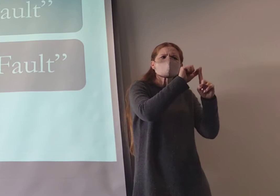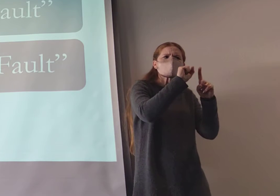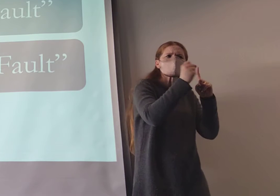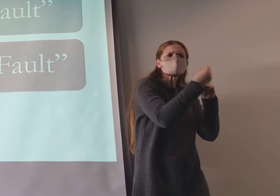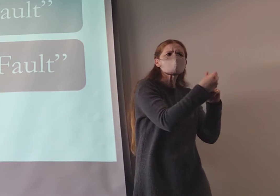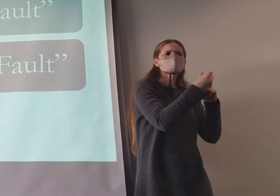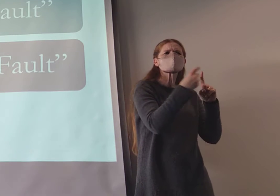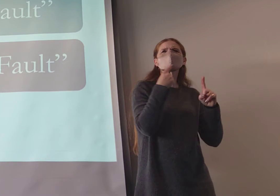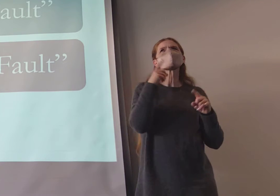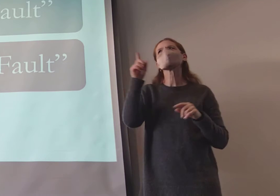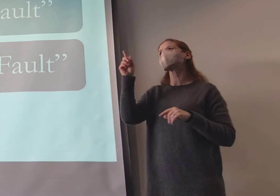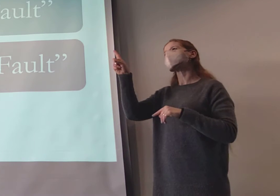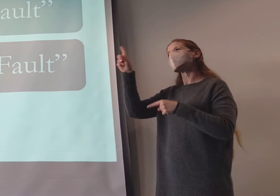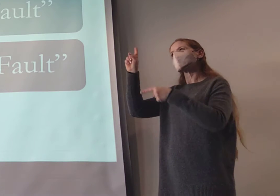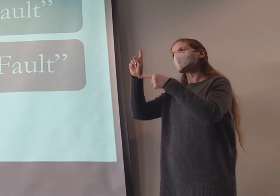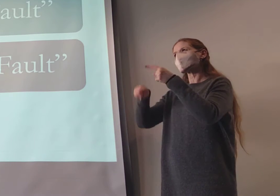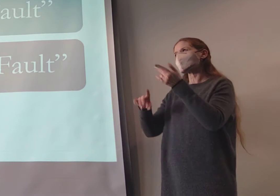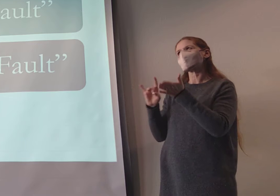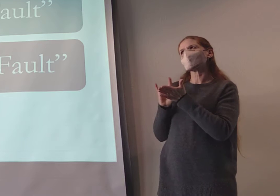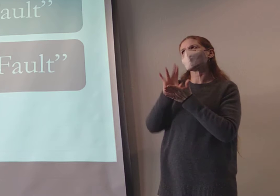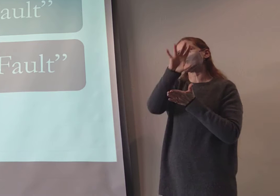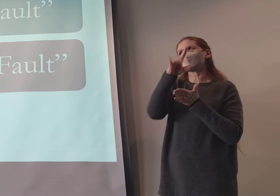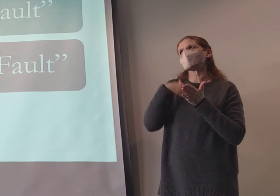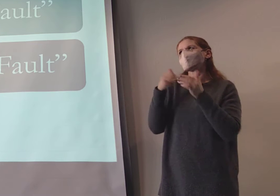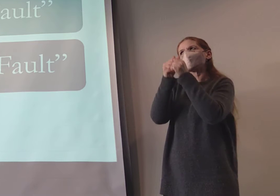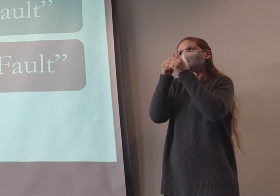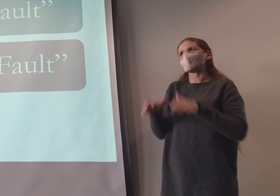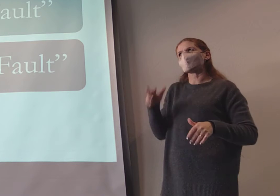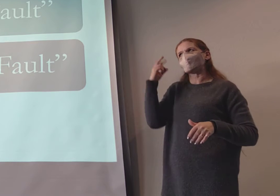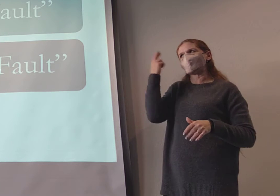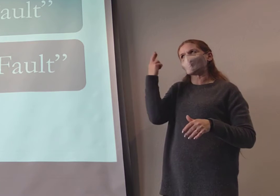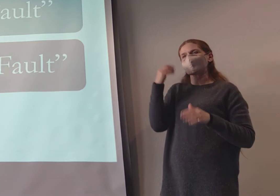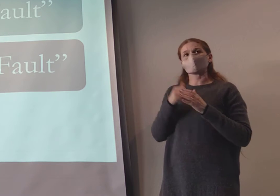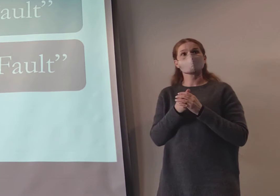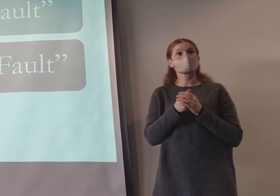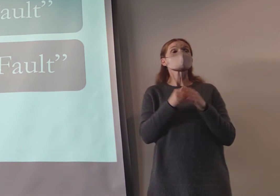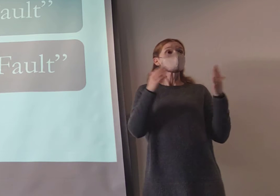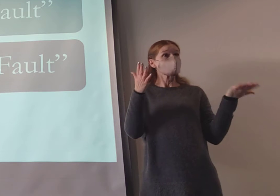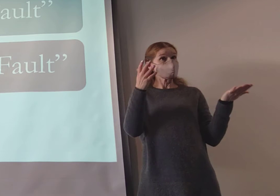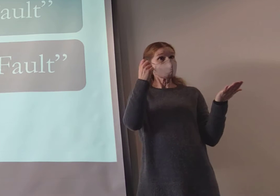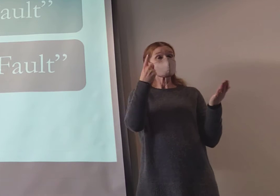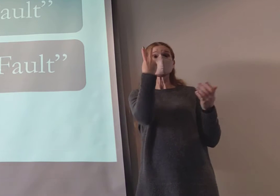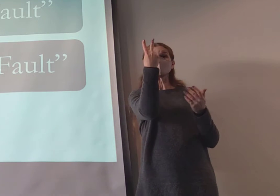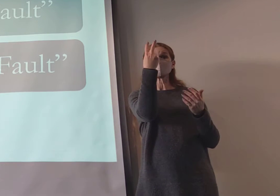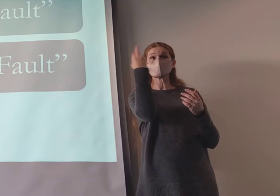They can have an at-fault reason or an no-fault reason, but they have to have a reason.